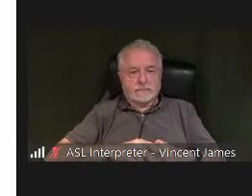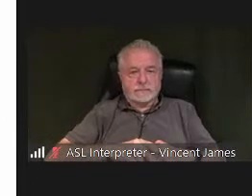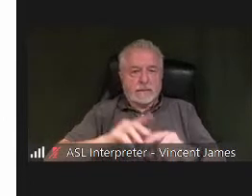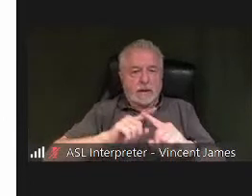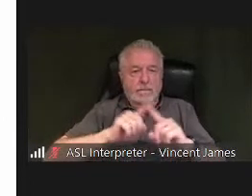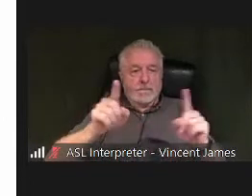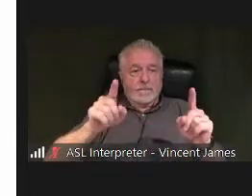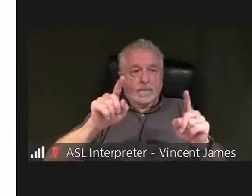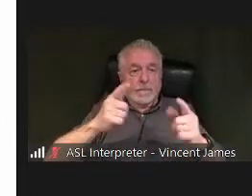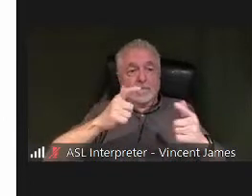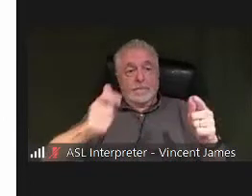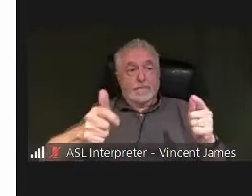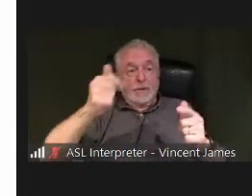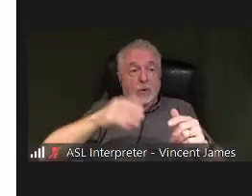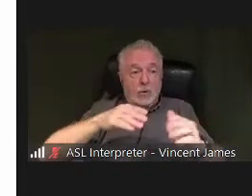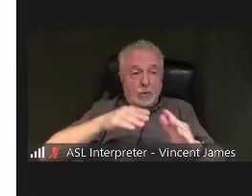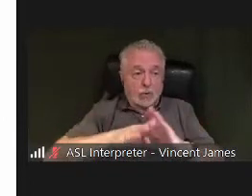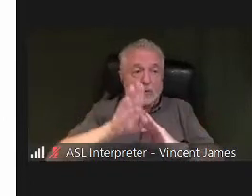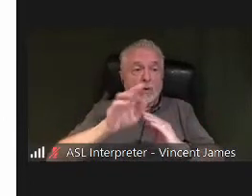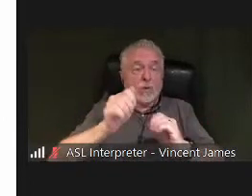The biggest race has been with people